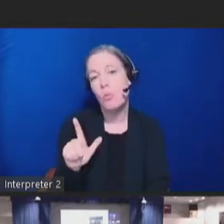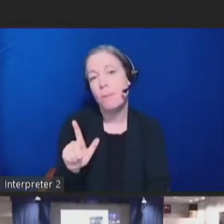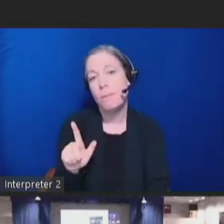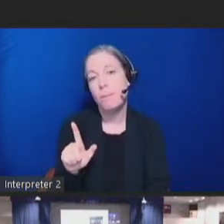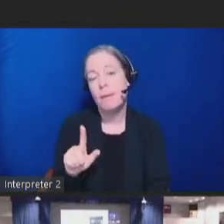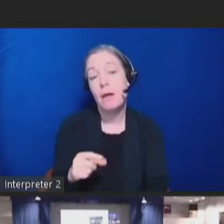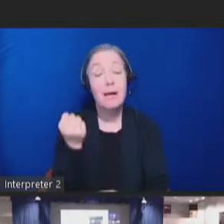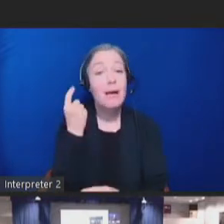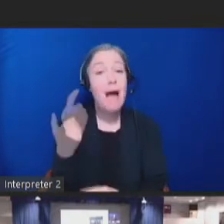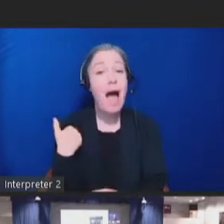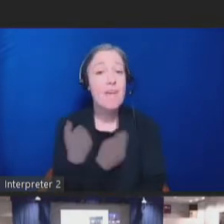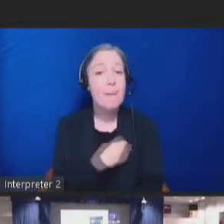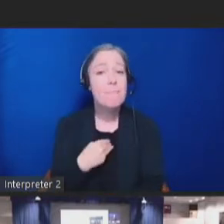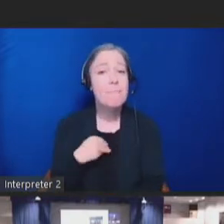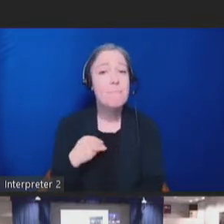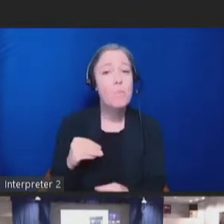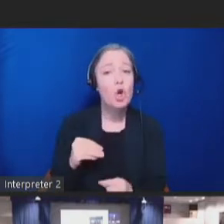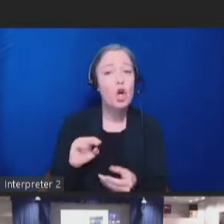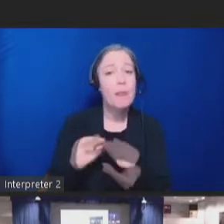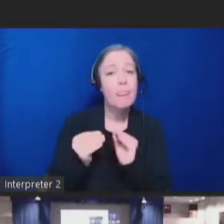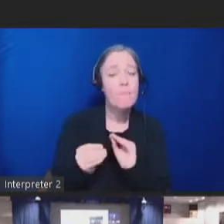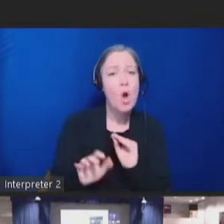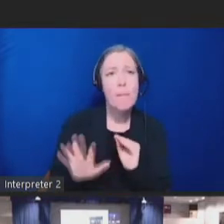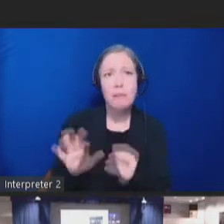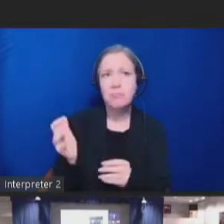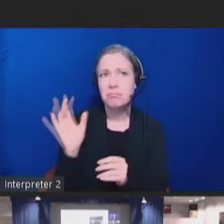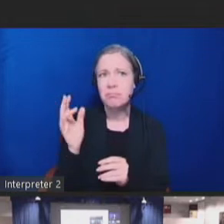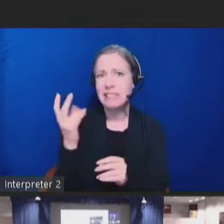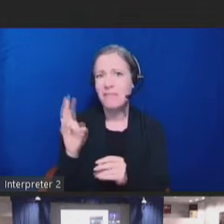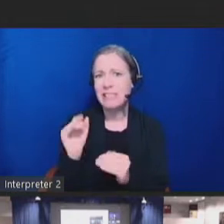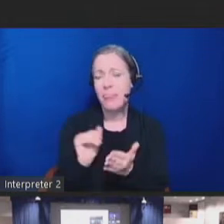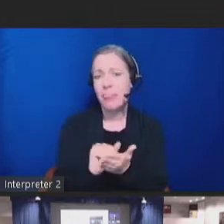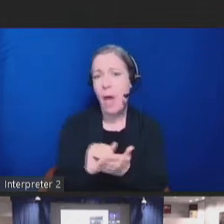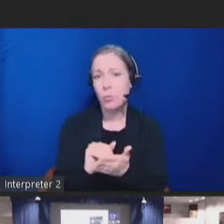17,000 members, including individuals and organizations, big and small.